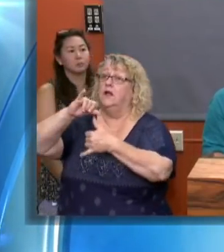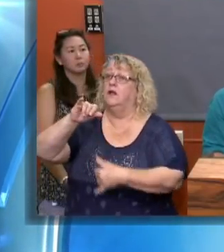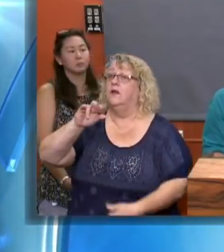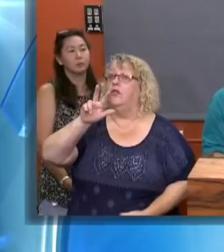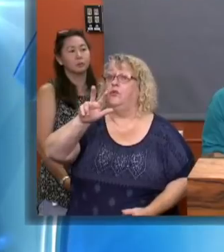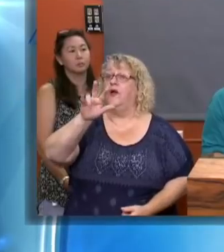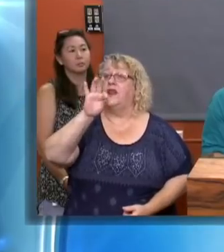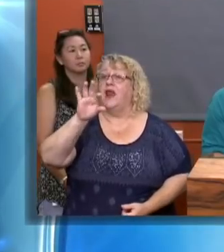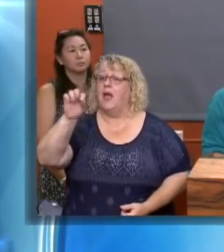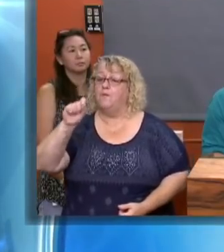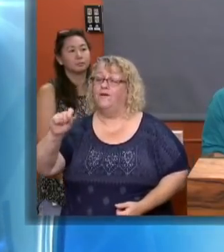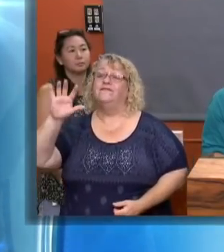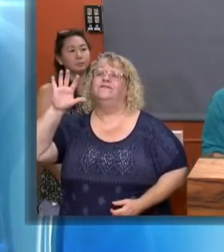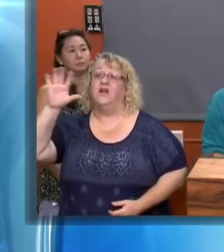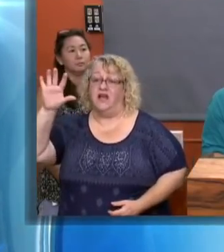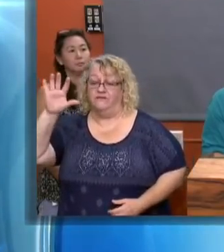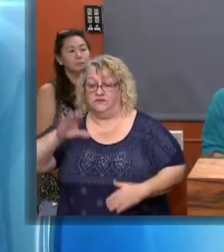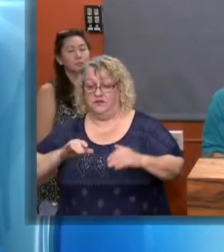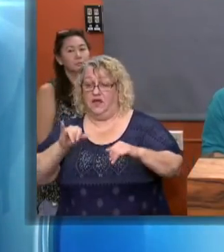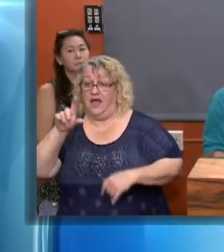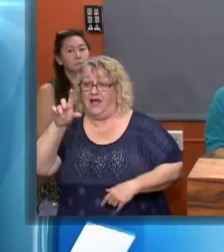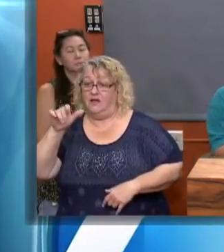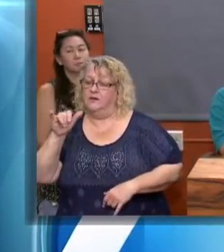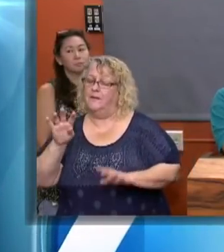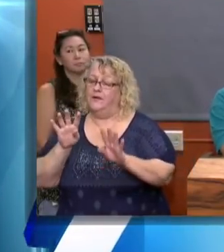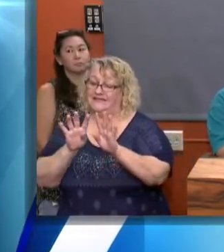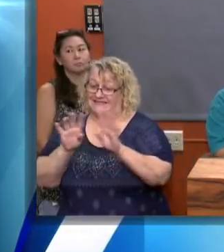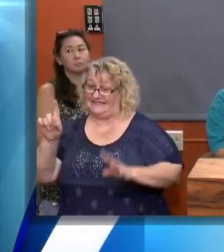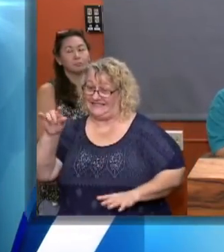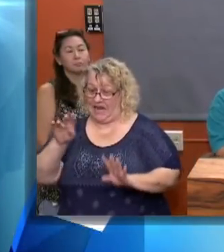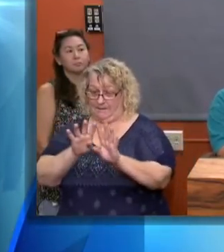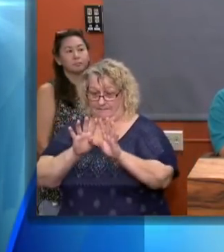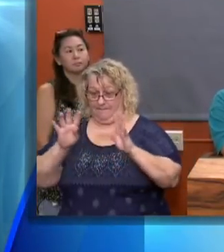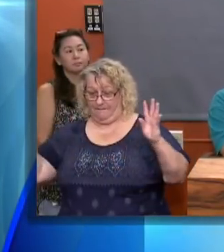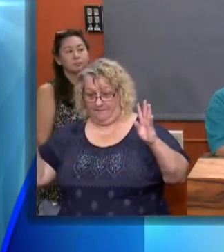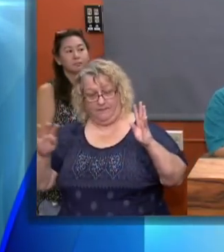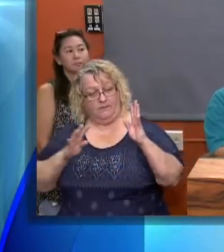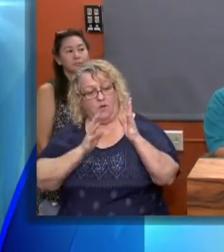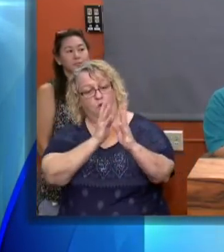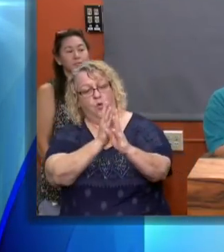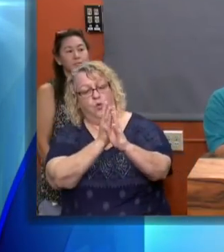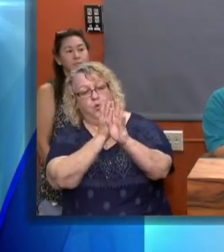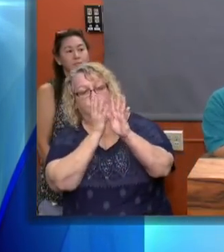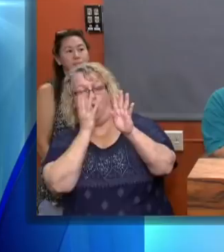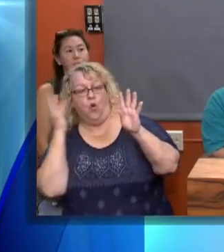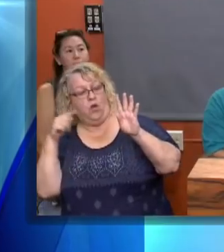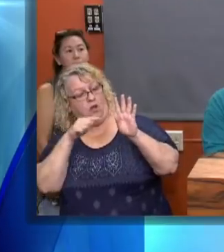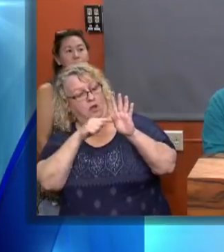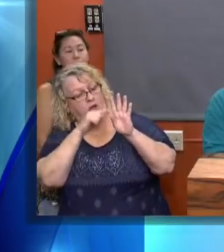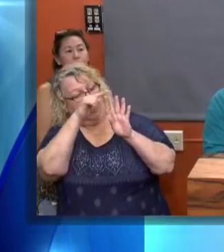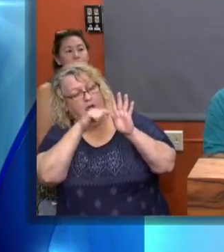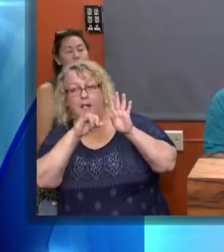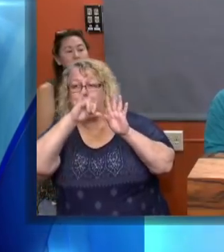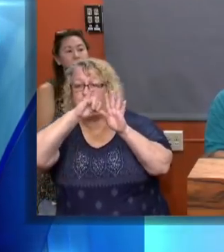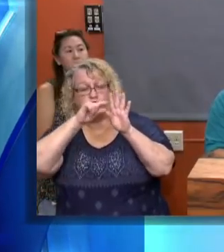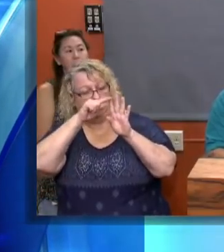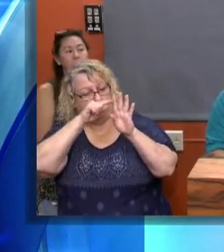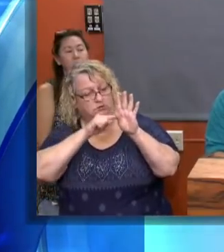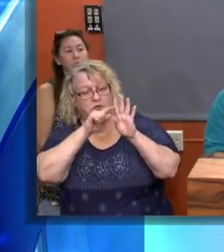REMEMBER, THE TOP OF THE DAM IS ELEVATION WISE, 399.5. WE STILL HAVE A NUMBER OF